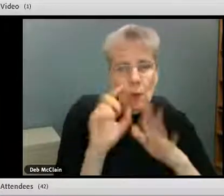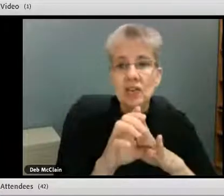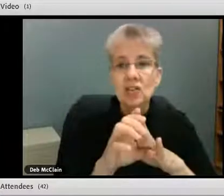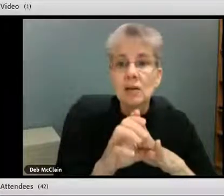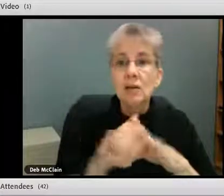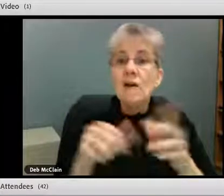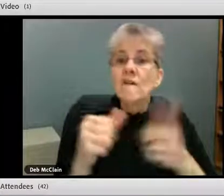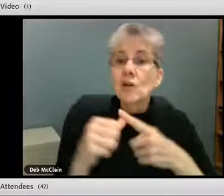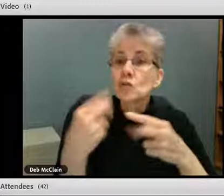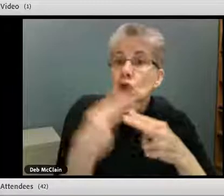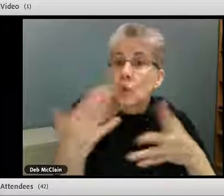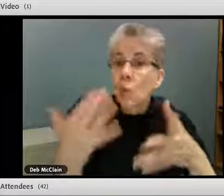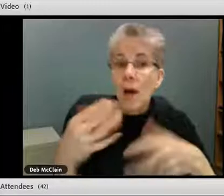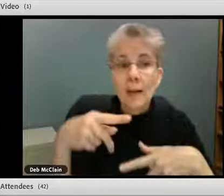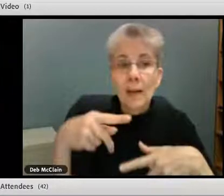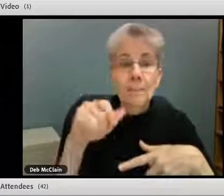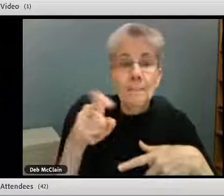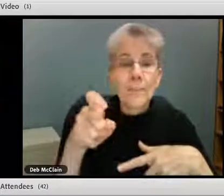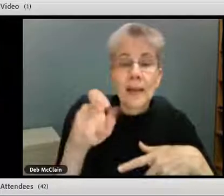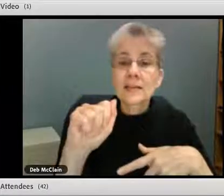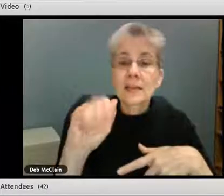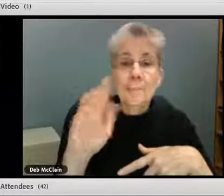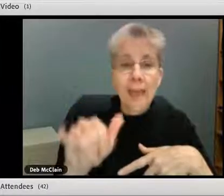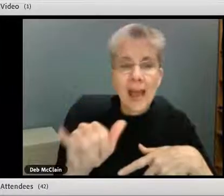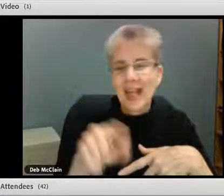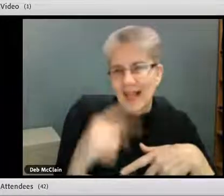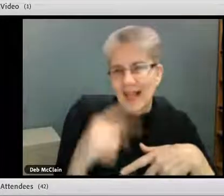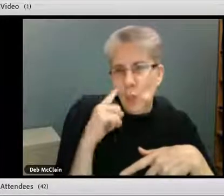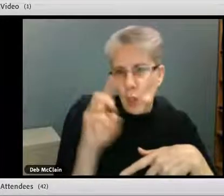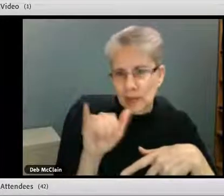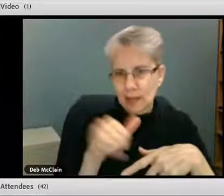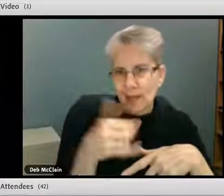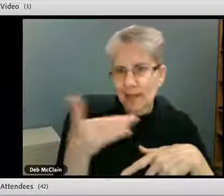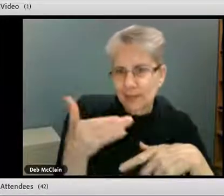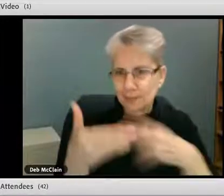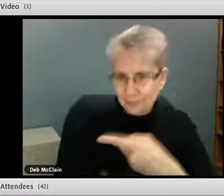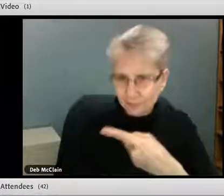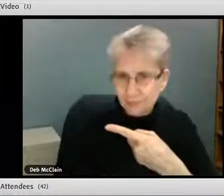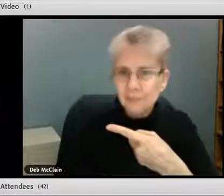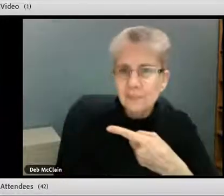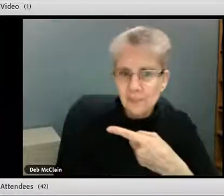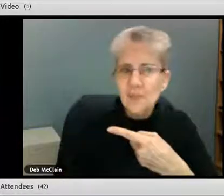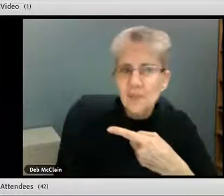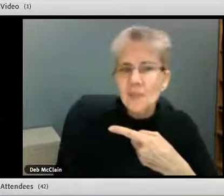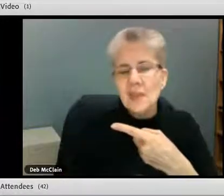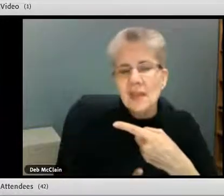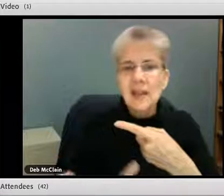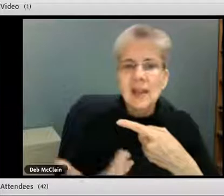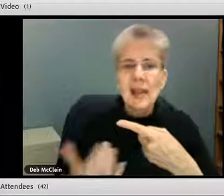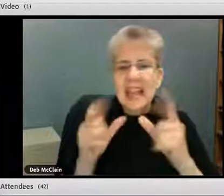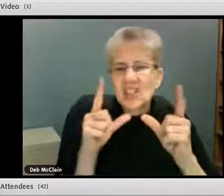Pixabay, this is what it looks like. It's got a partnership with Shutter Dock,